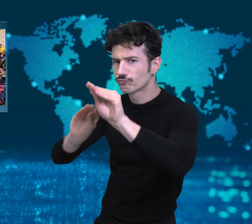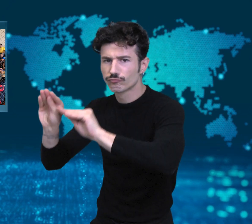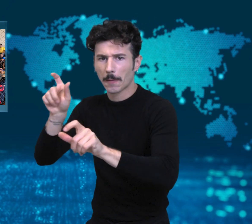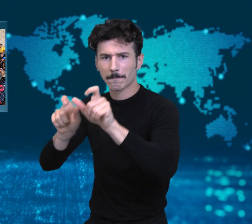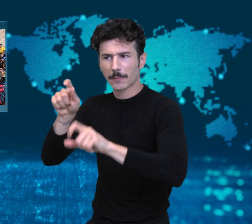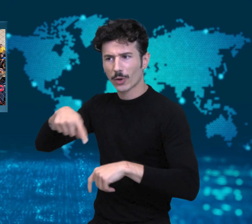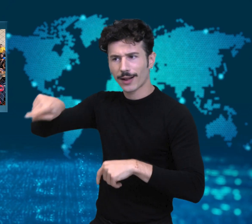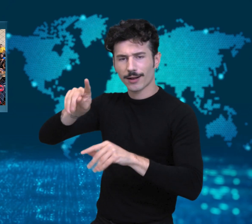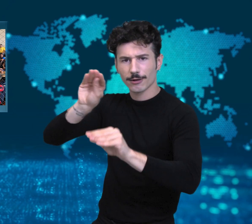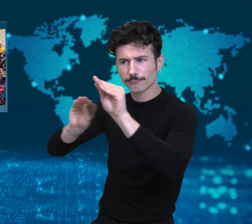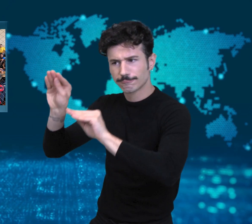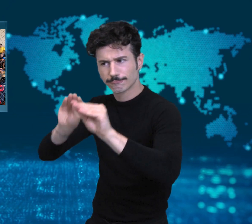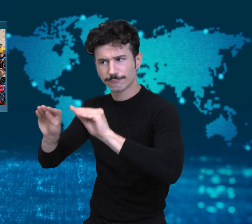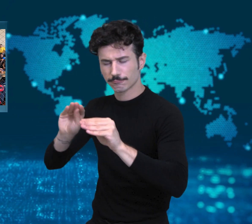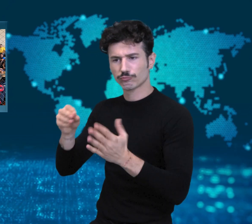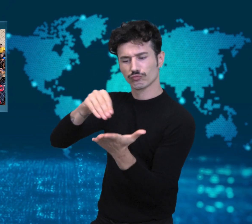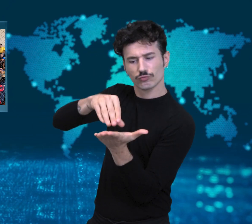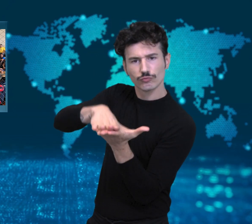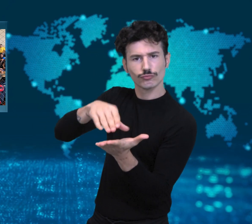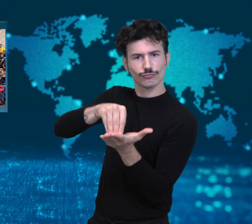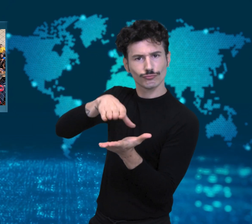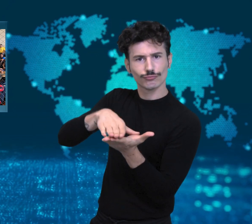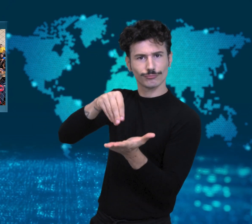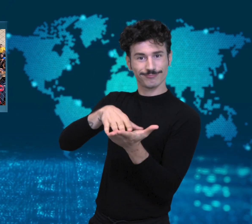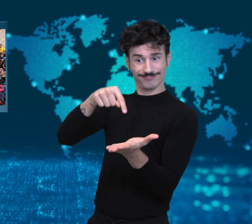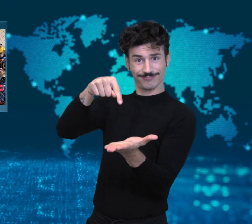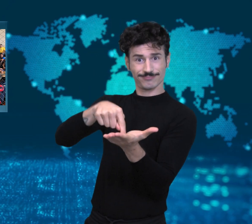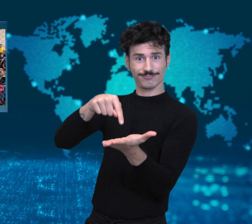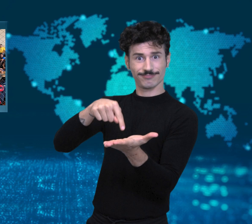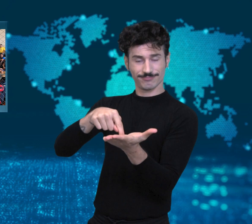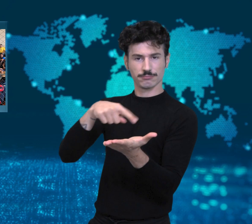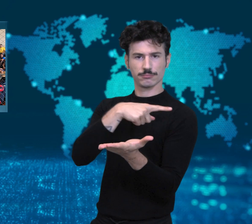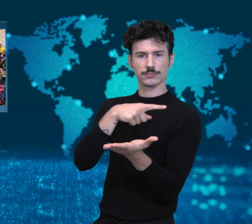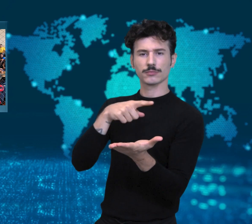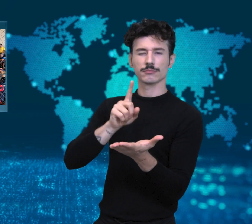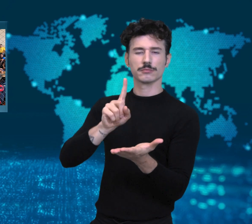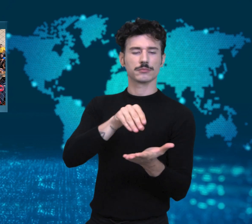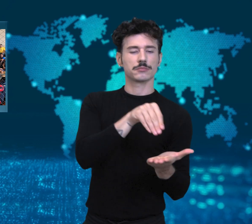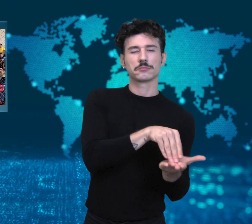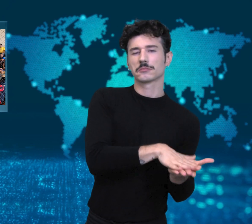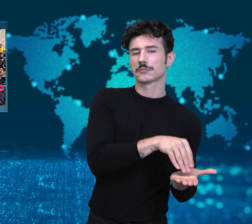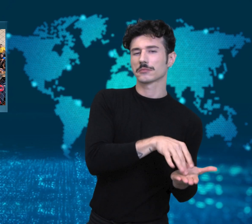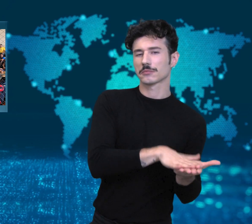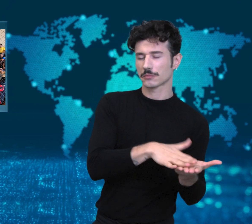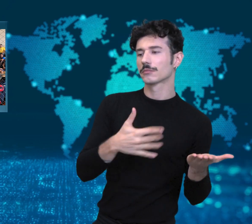given to detainees that did not receive the claimed care.